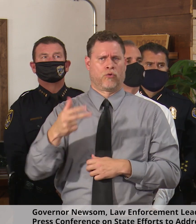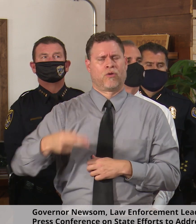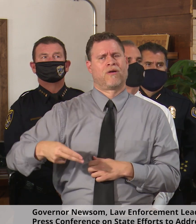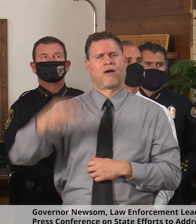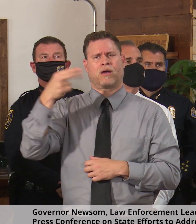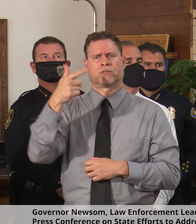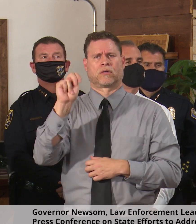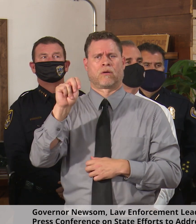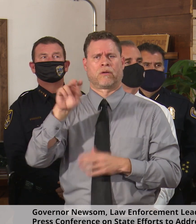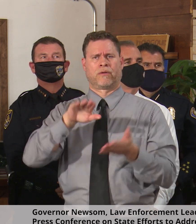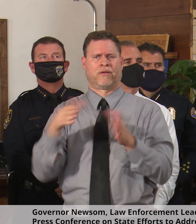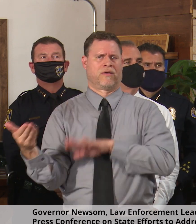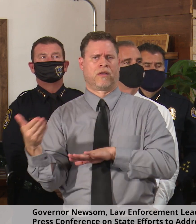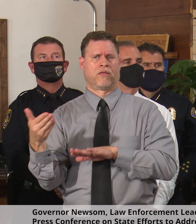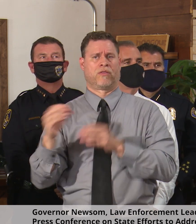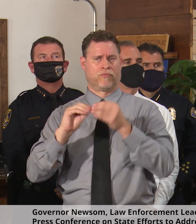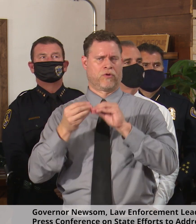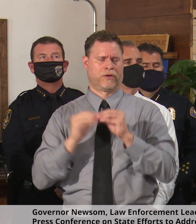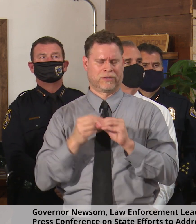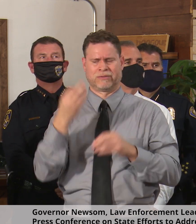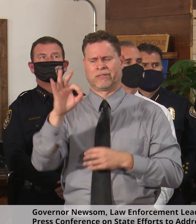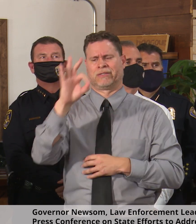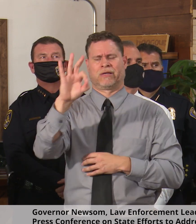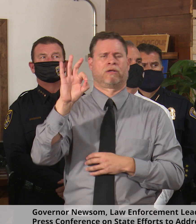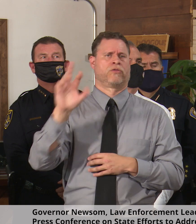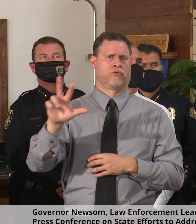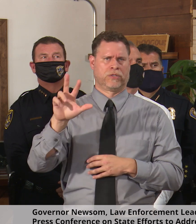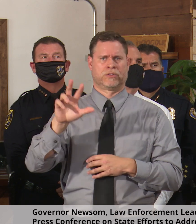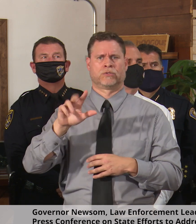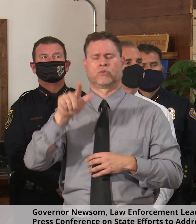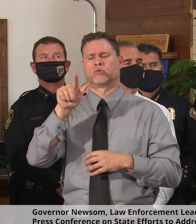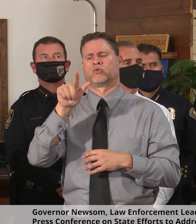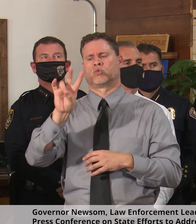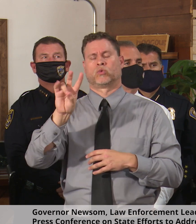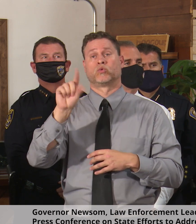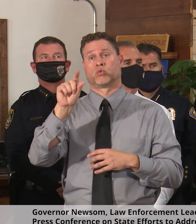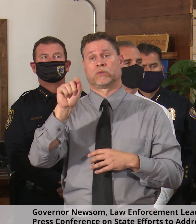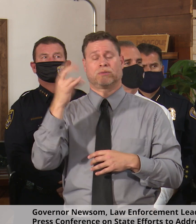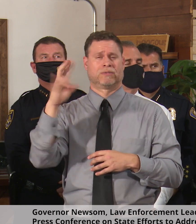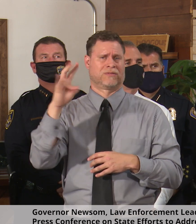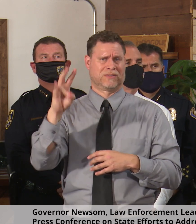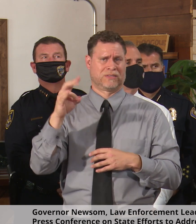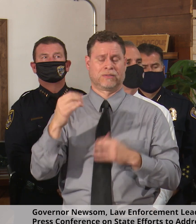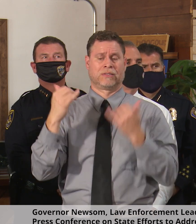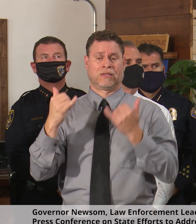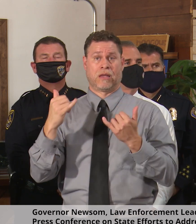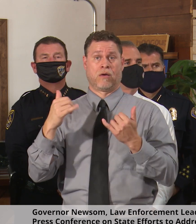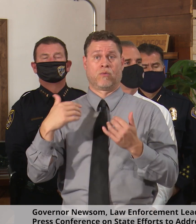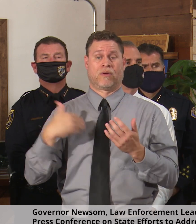gun death rate in America in 1993. In 2017, it's the most contemporary data that we have, we were